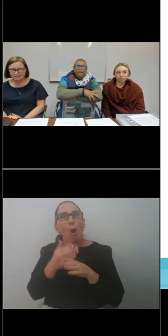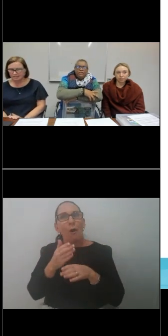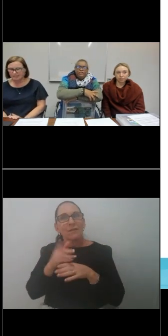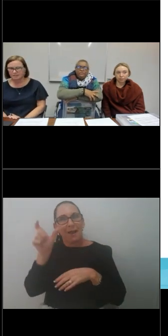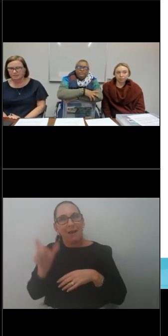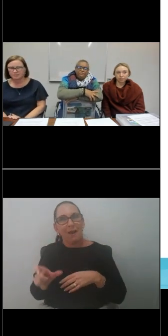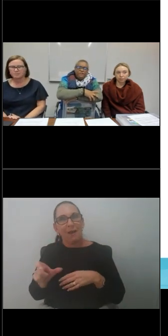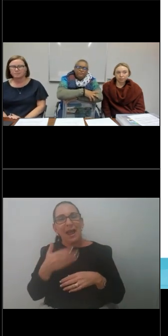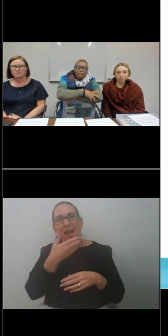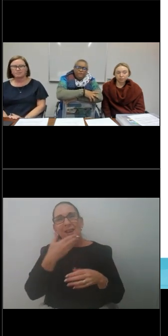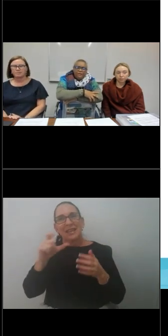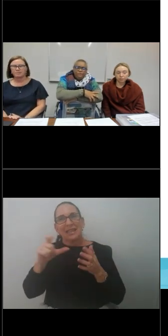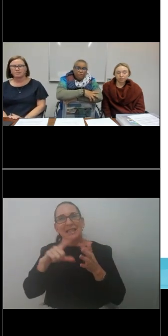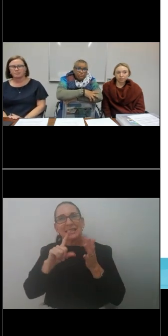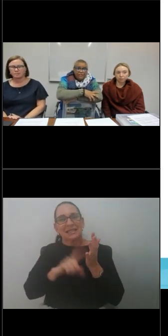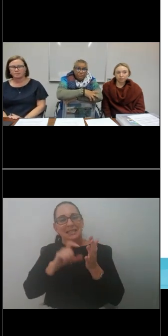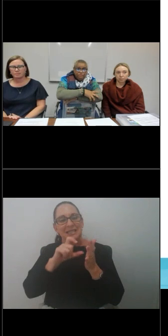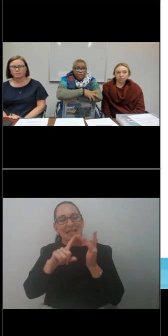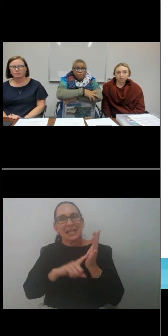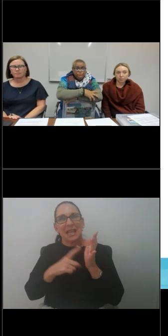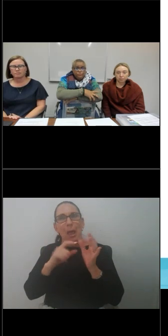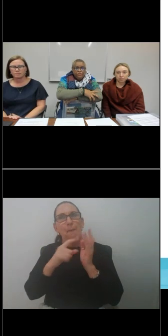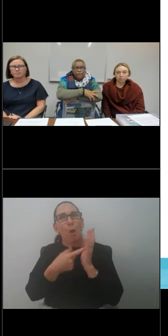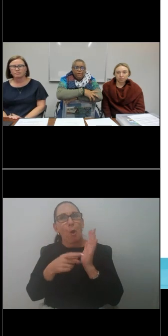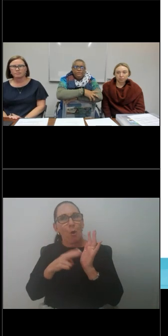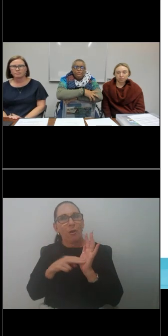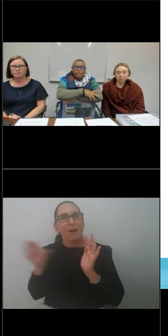and she was with us for um the consultation phase which was really great because she was